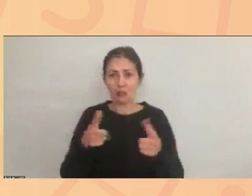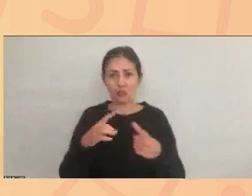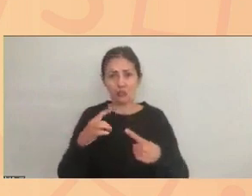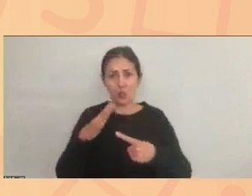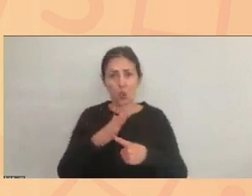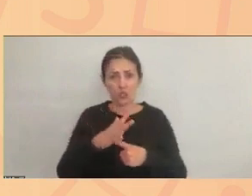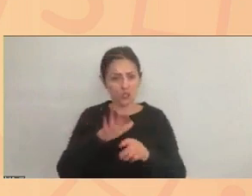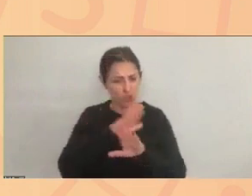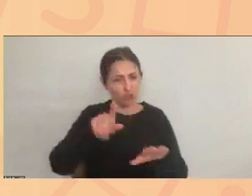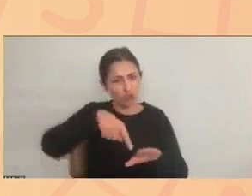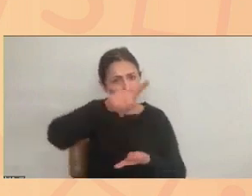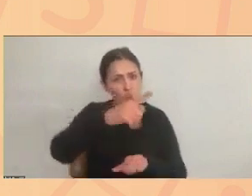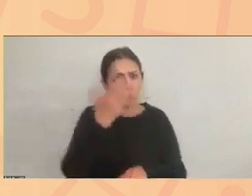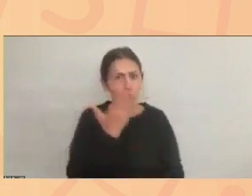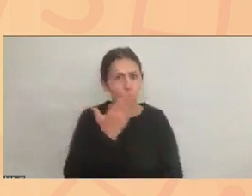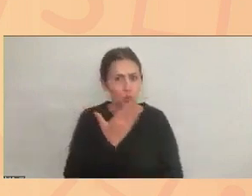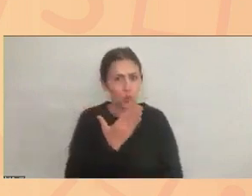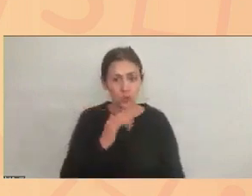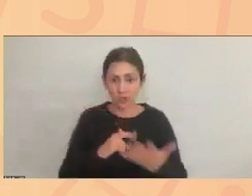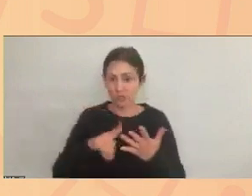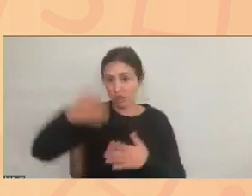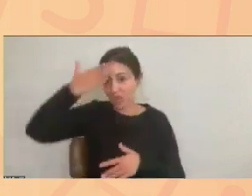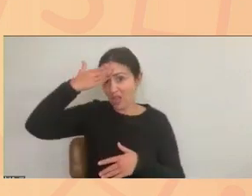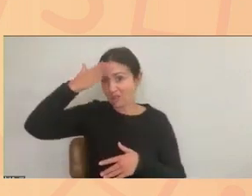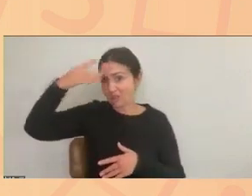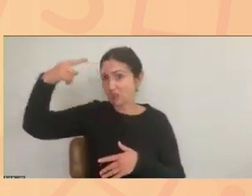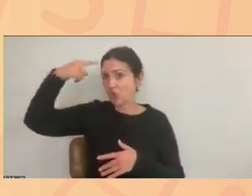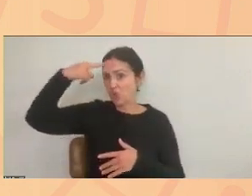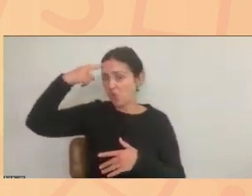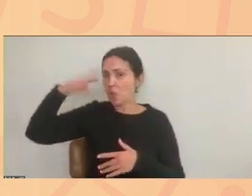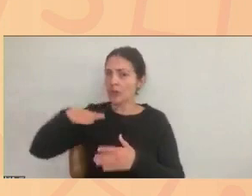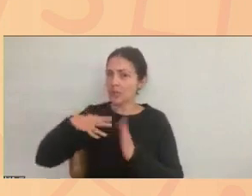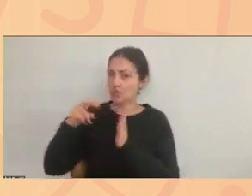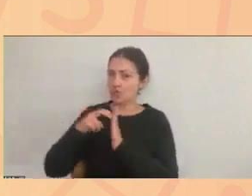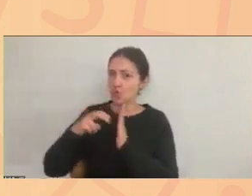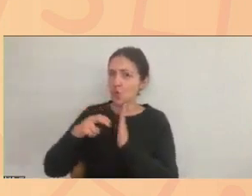we'll start recording language so that our children could speak our languages when we're gone.